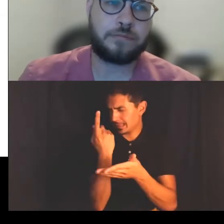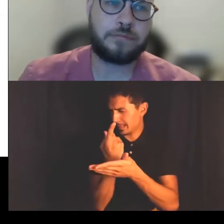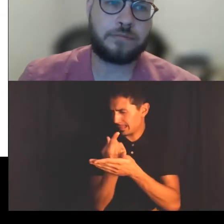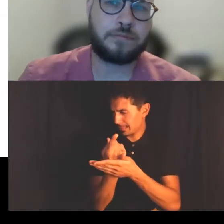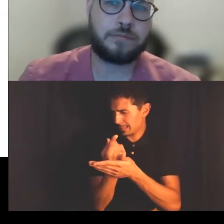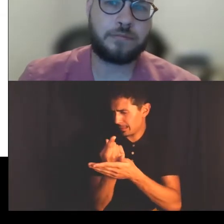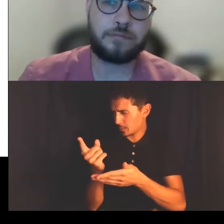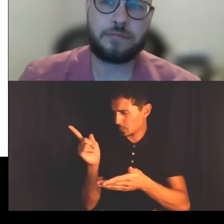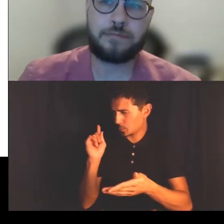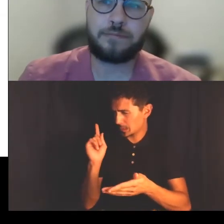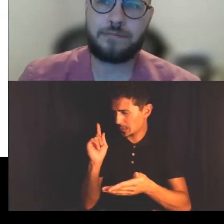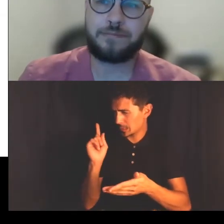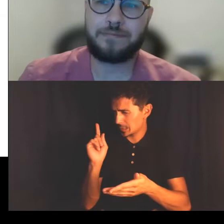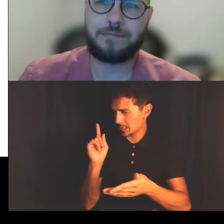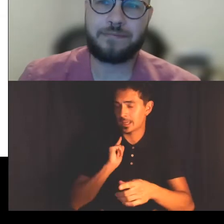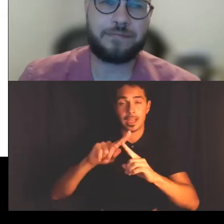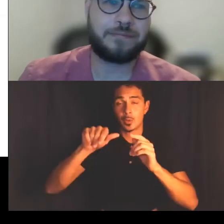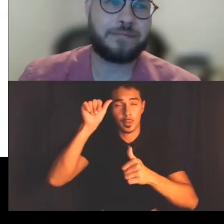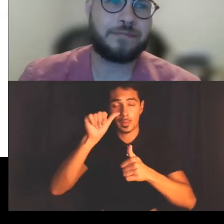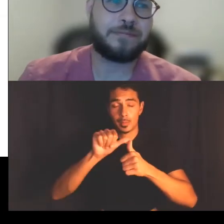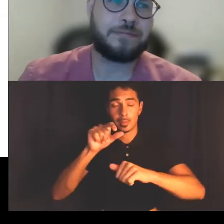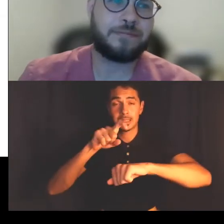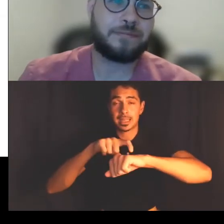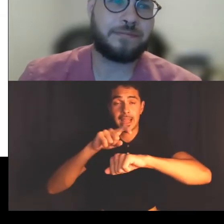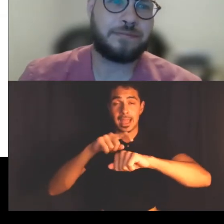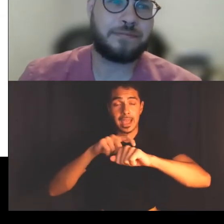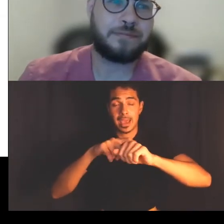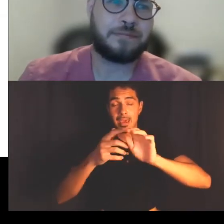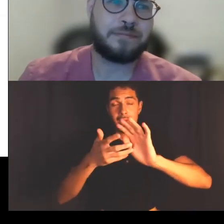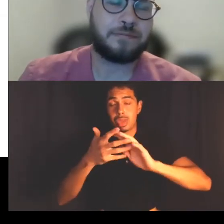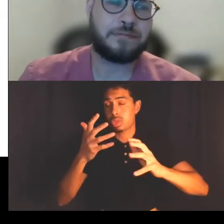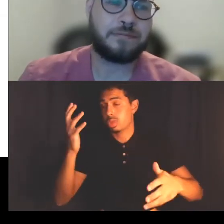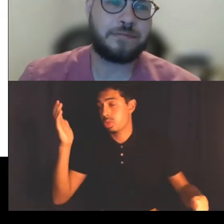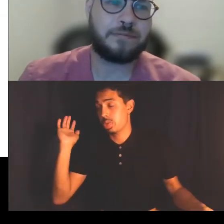I don't know what day it is, 'cause what is time. But it was last week,